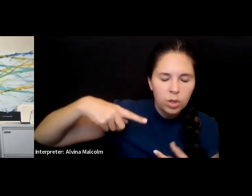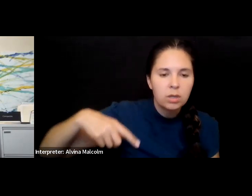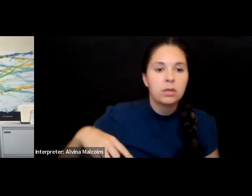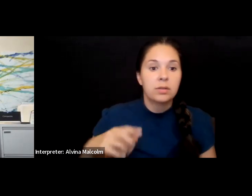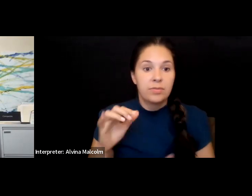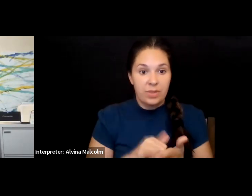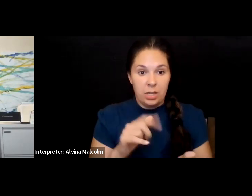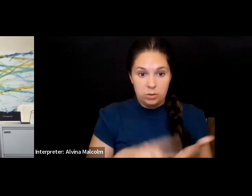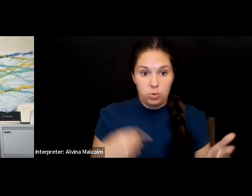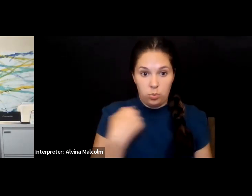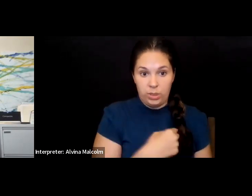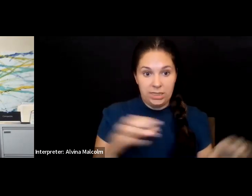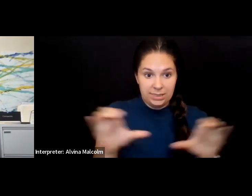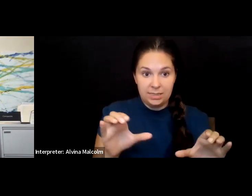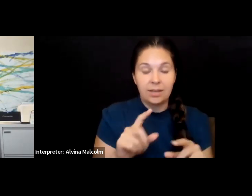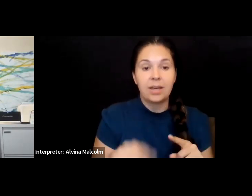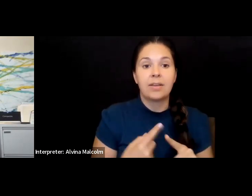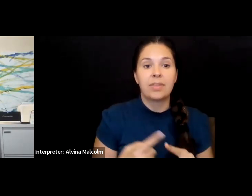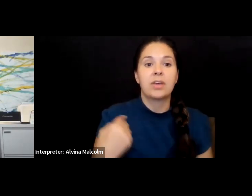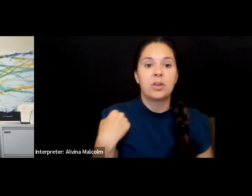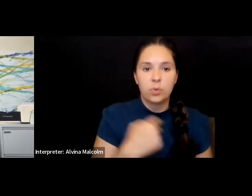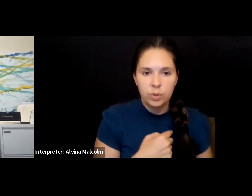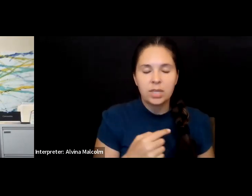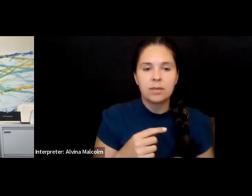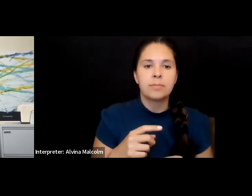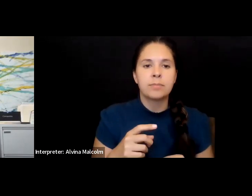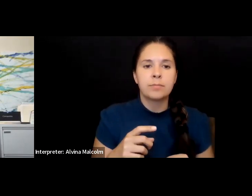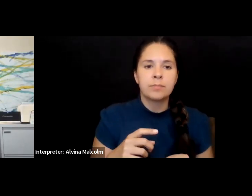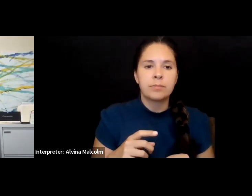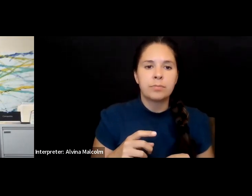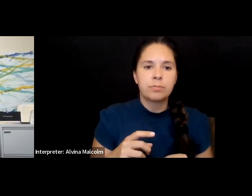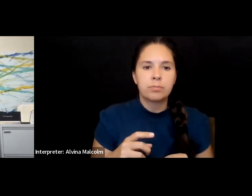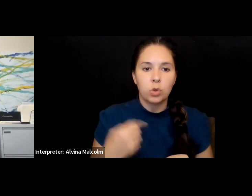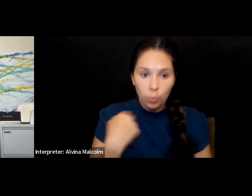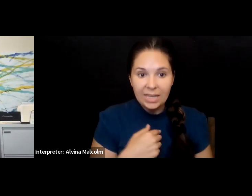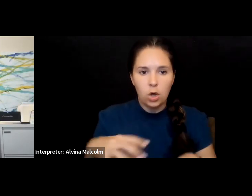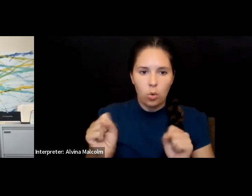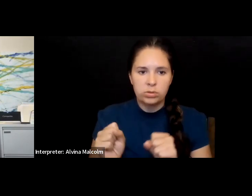really good cell phone coverage and in areas where there's no coverage at all.